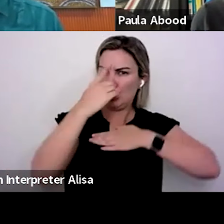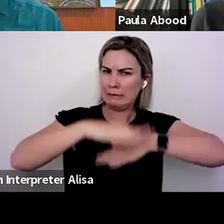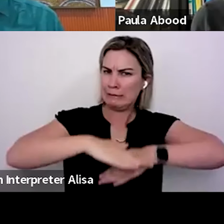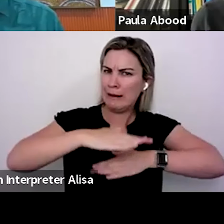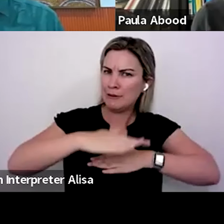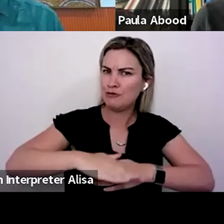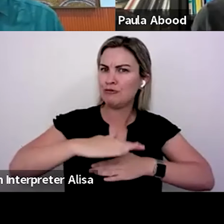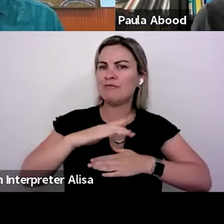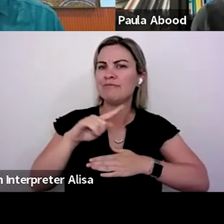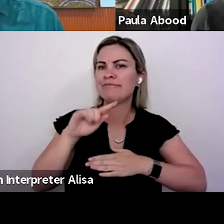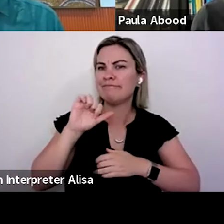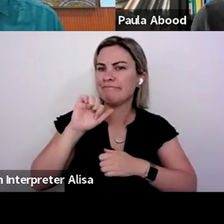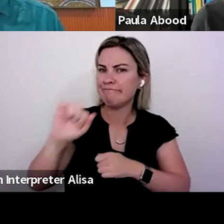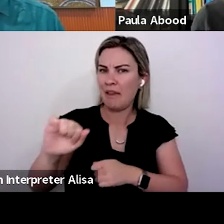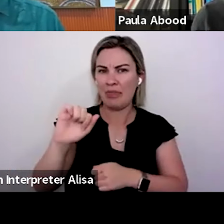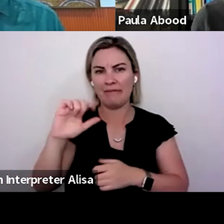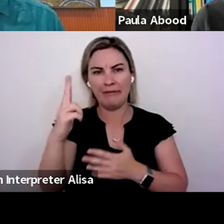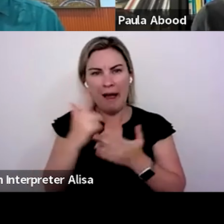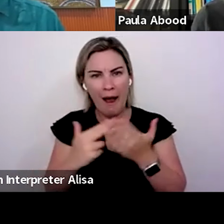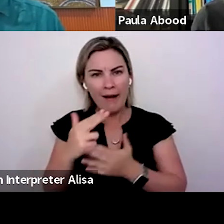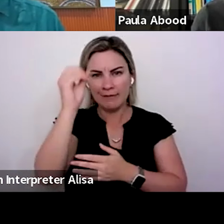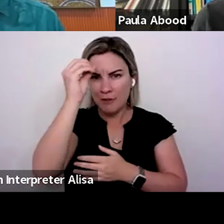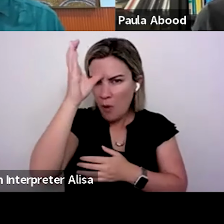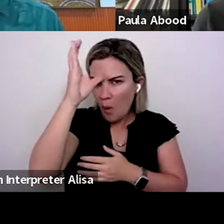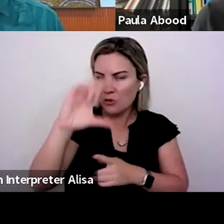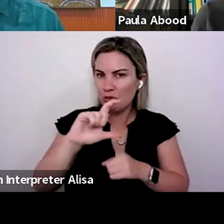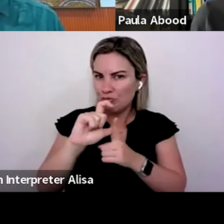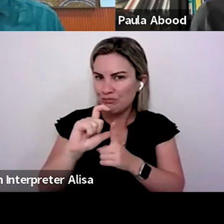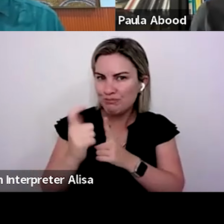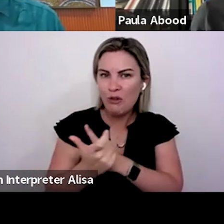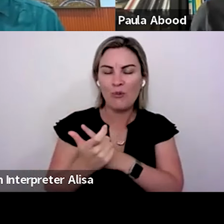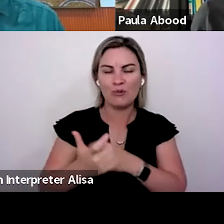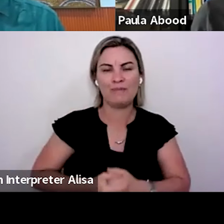I'm in my 40s, I have black hair, brown face,